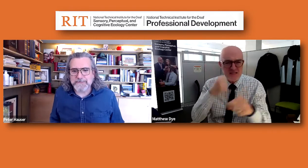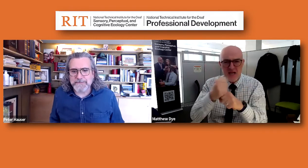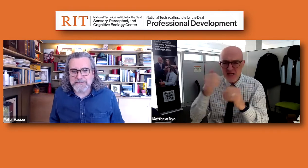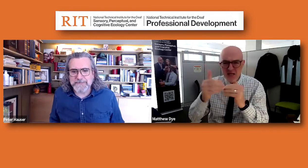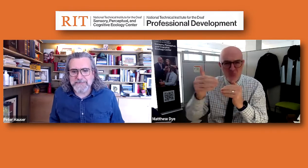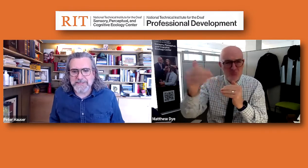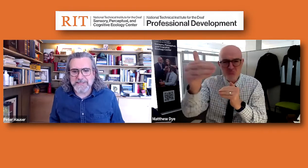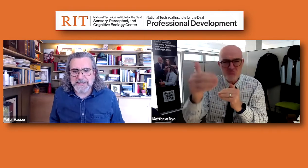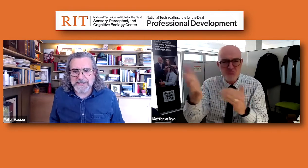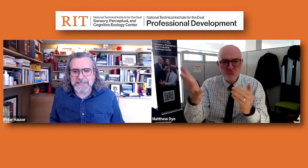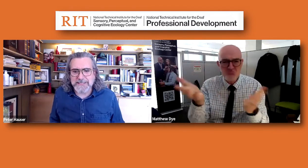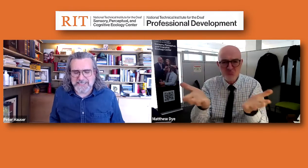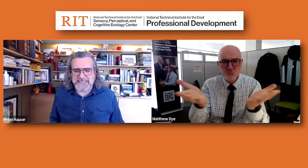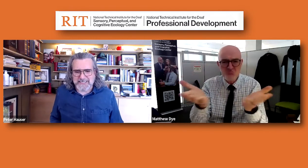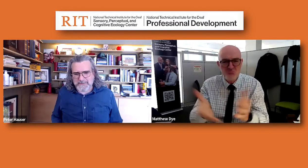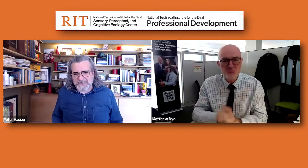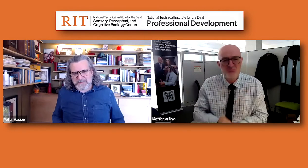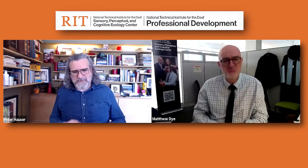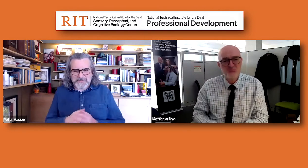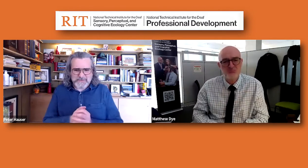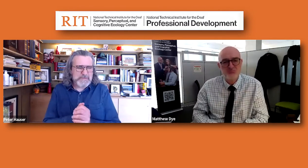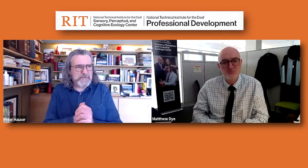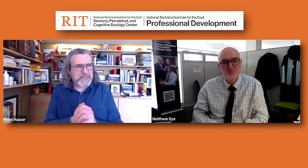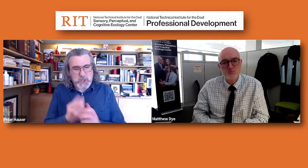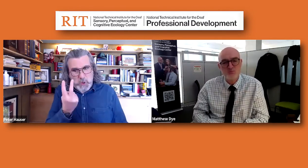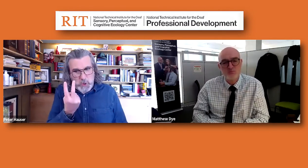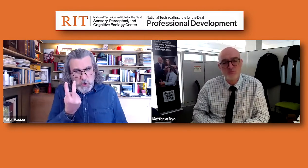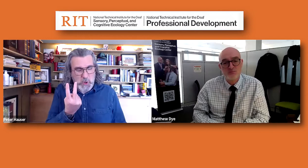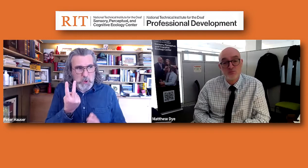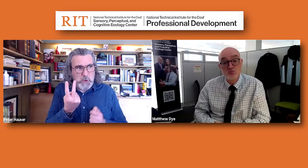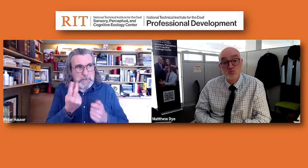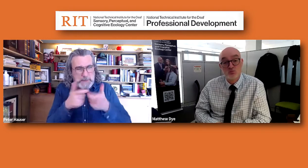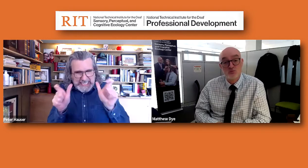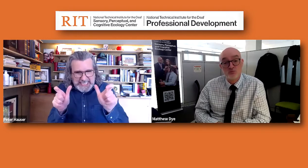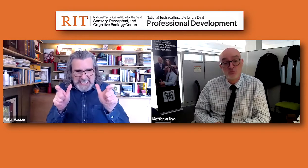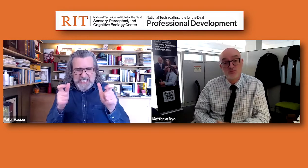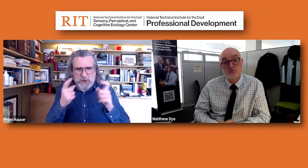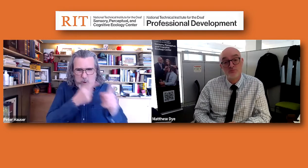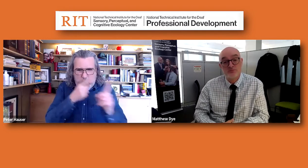"What's next for you over the next 5 to 10 years?" And this is Peter.